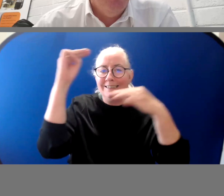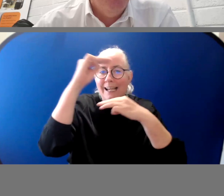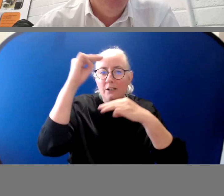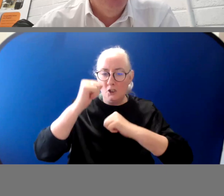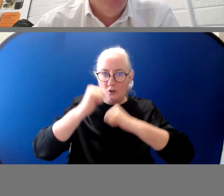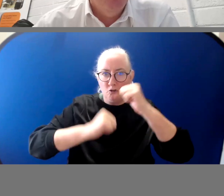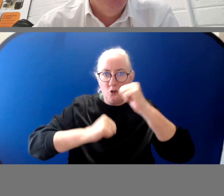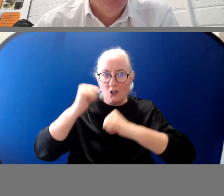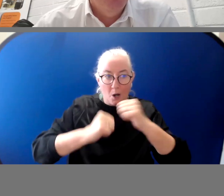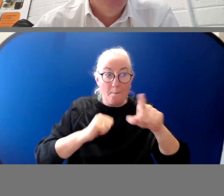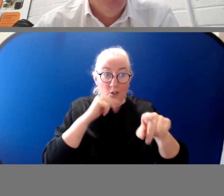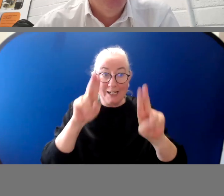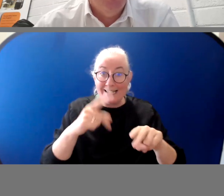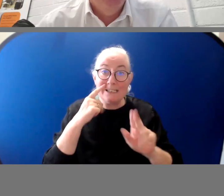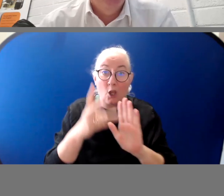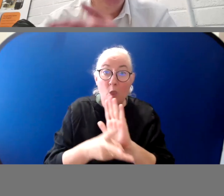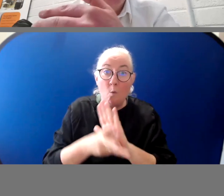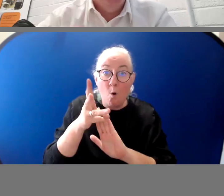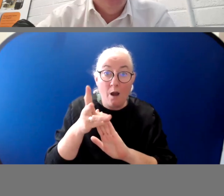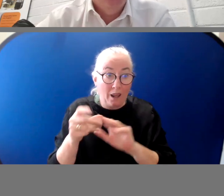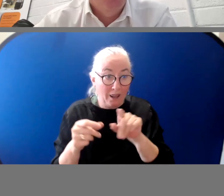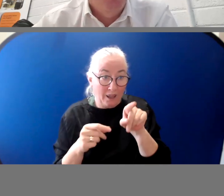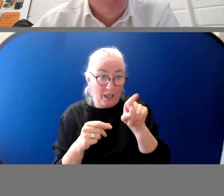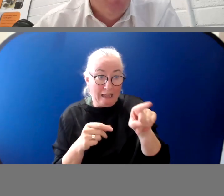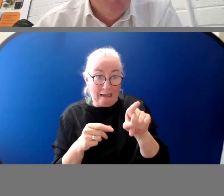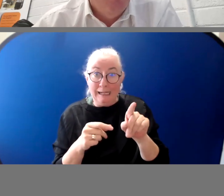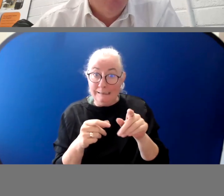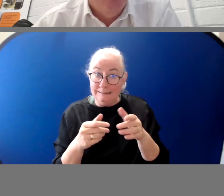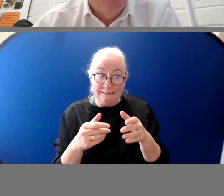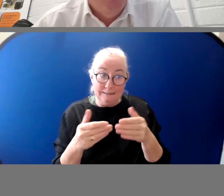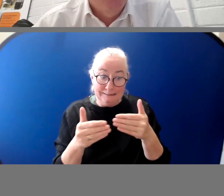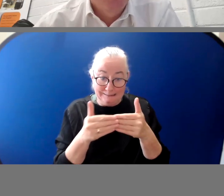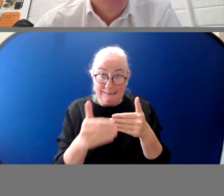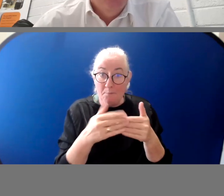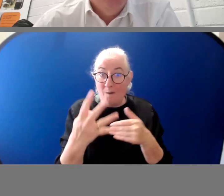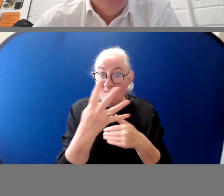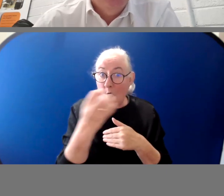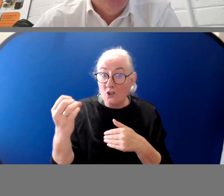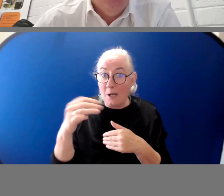the reveal of the wall is quite quite deep so it could be 400 millimeters but this was actually